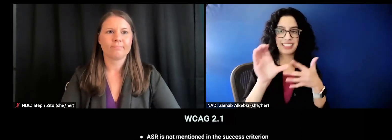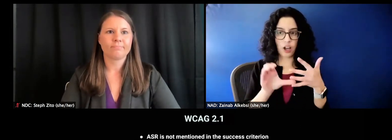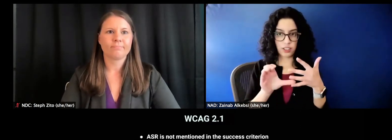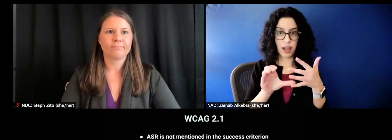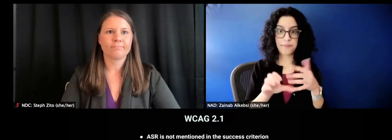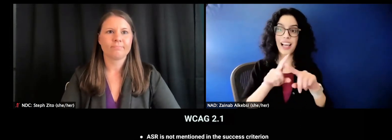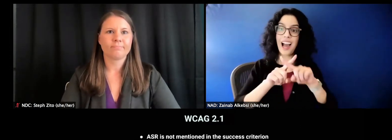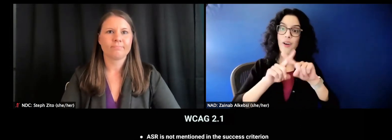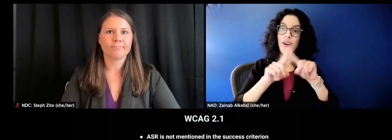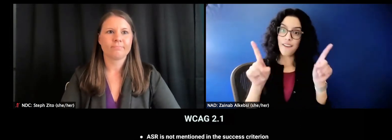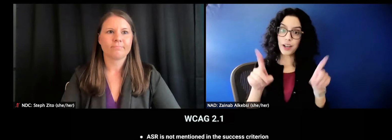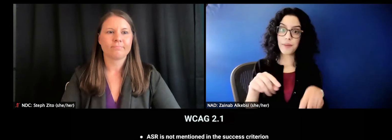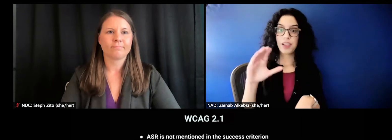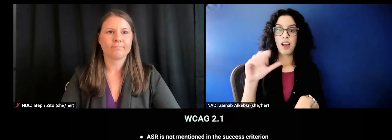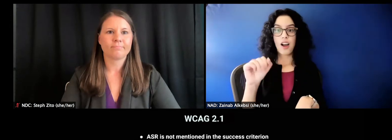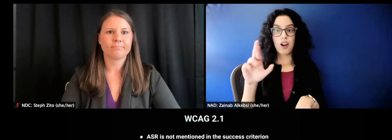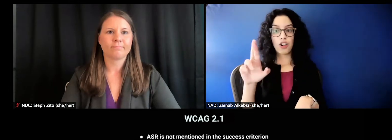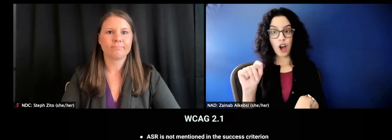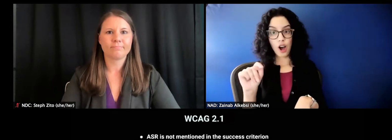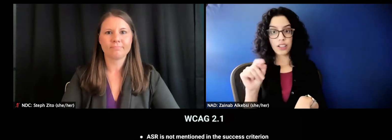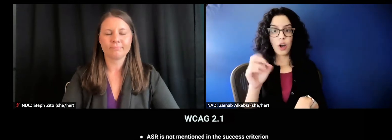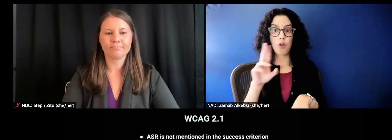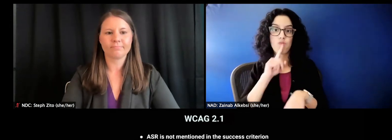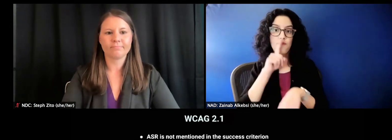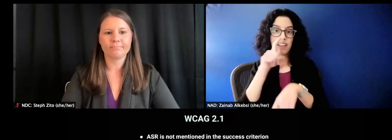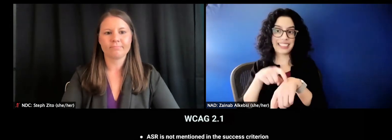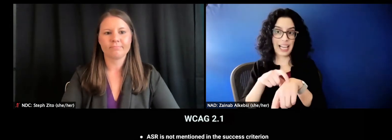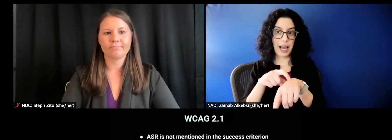However, CART or realtime captioning